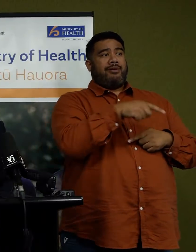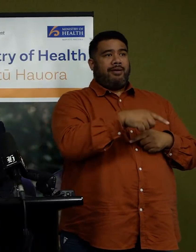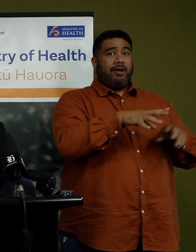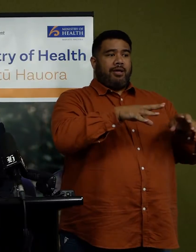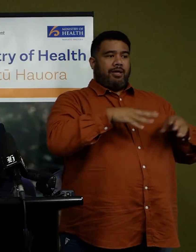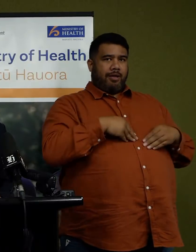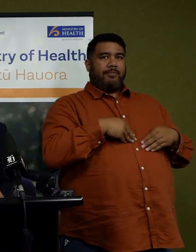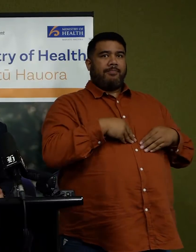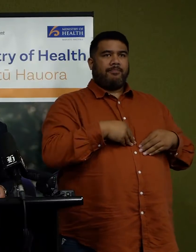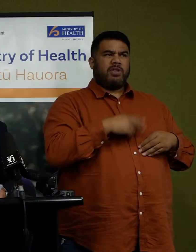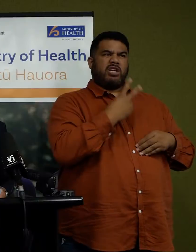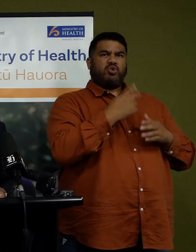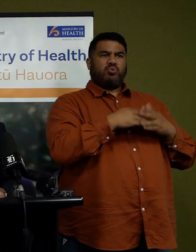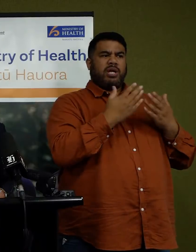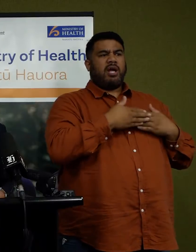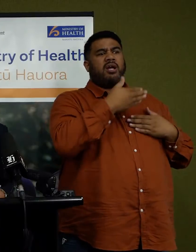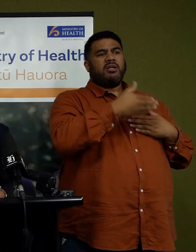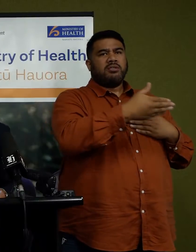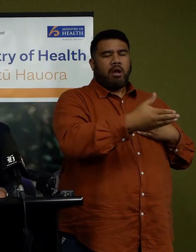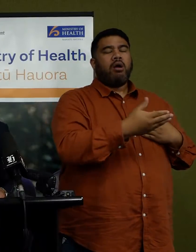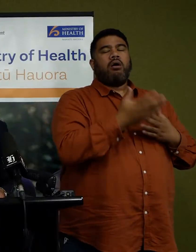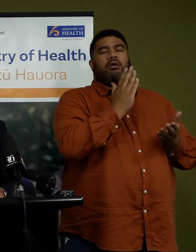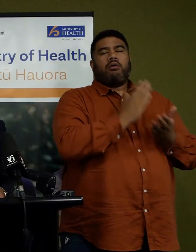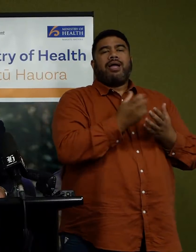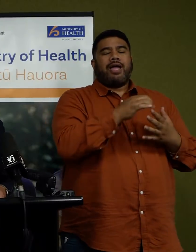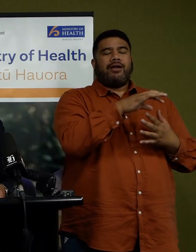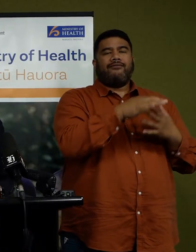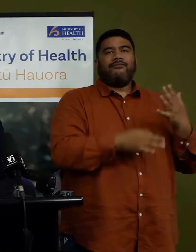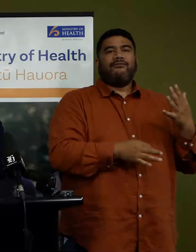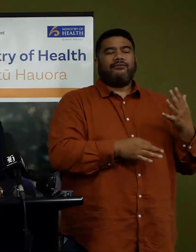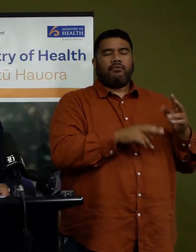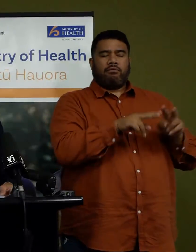Just to reiterate, contacts of contacts are not at risk.